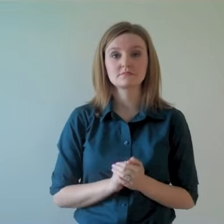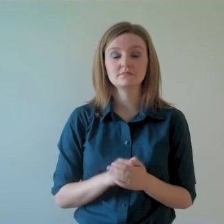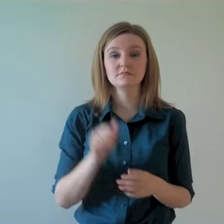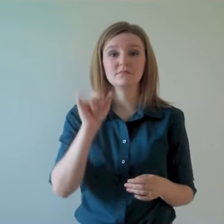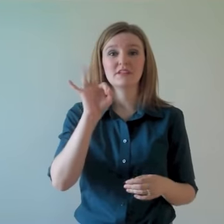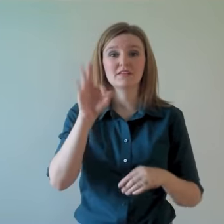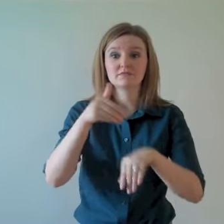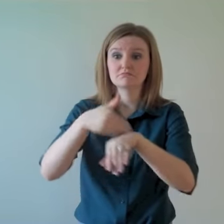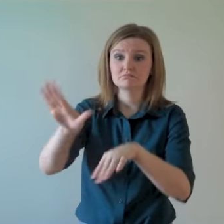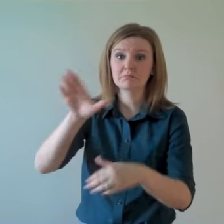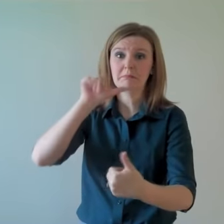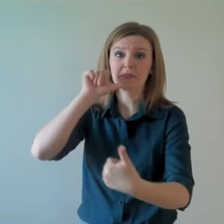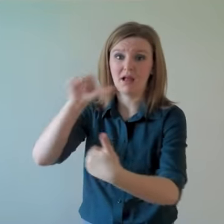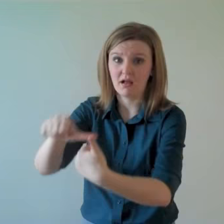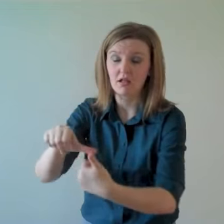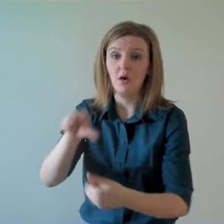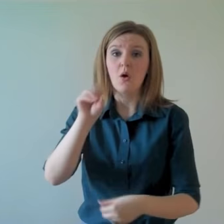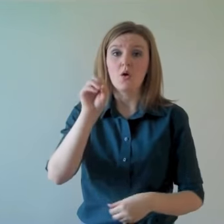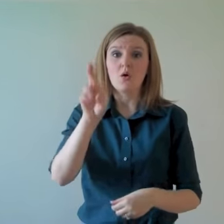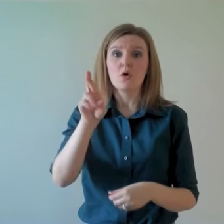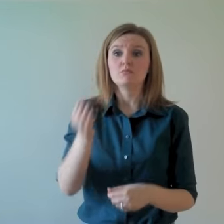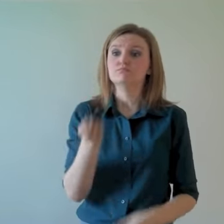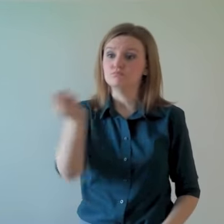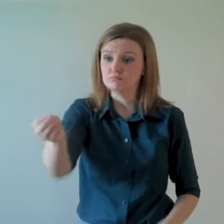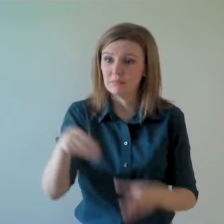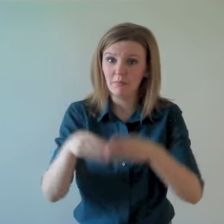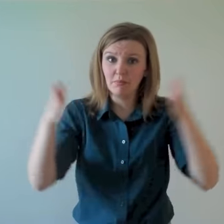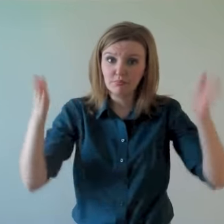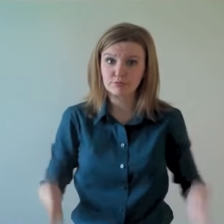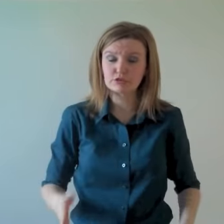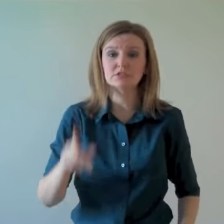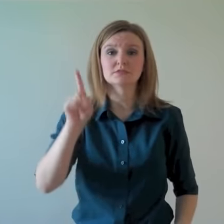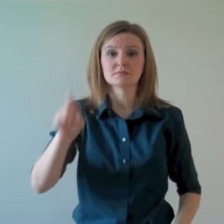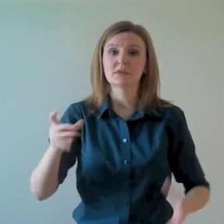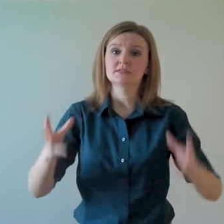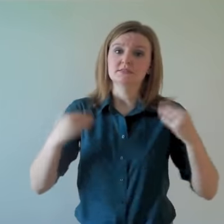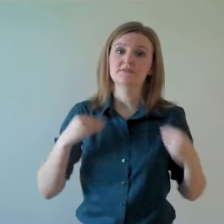If you're planning to submit your absentee ballot by mail or in person it must be received by: